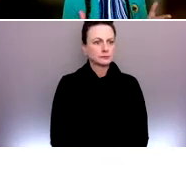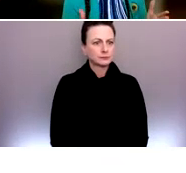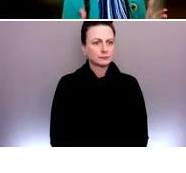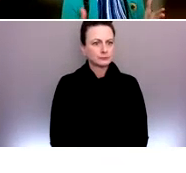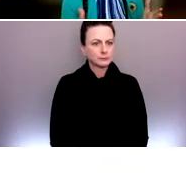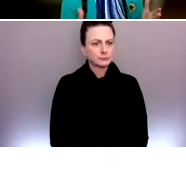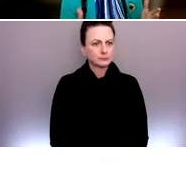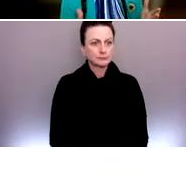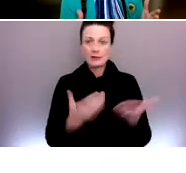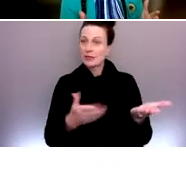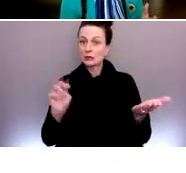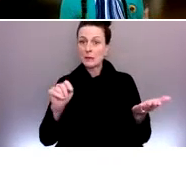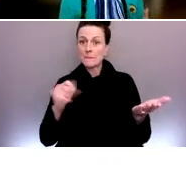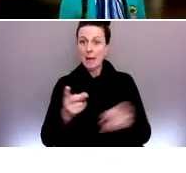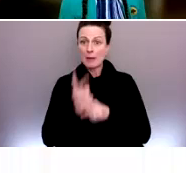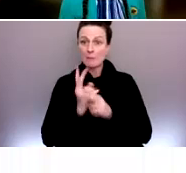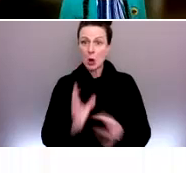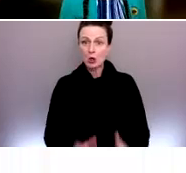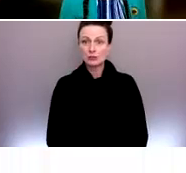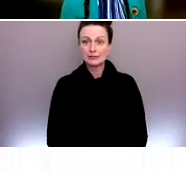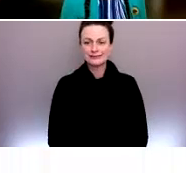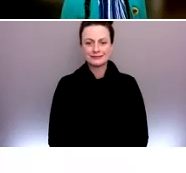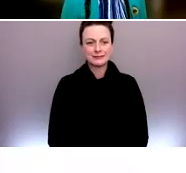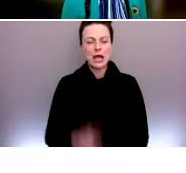There is a map of our borrowers. I will drop a link in the chat,